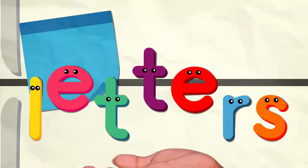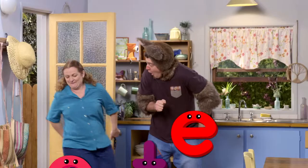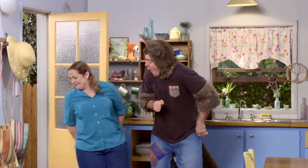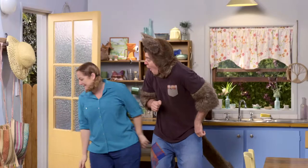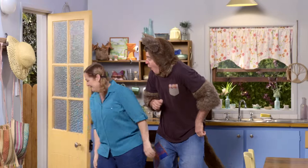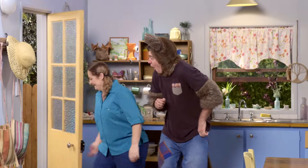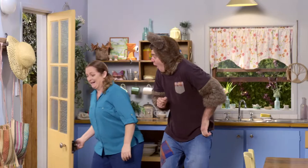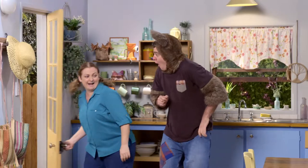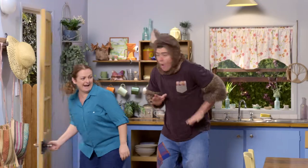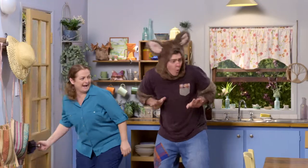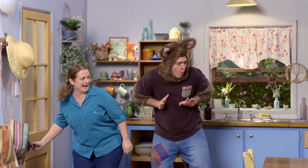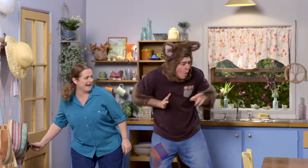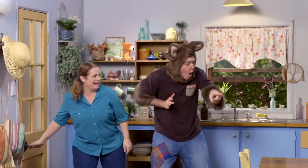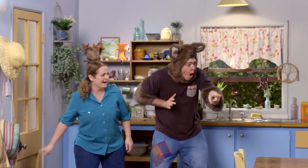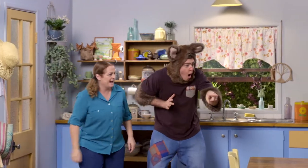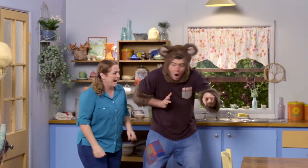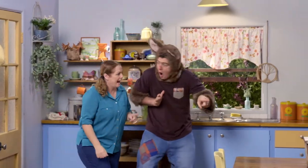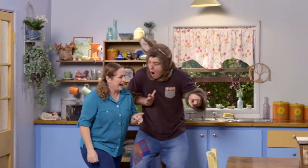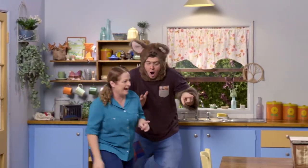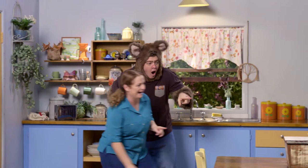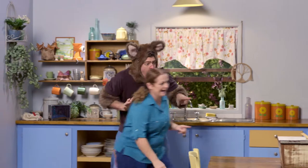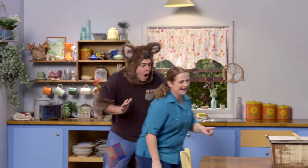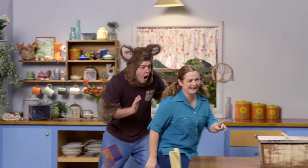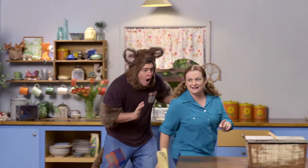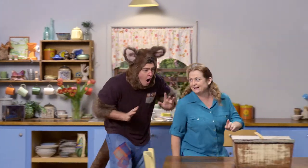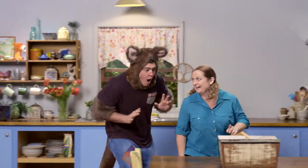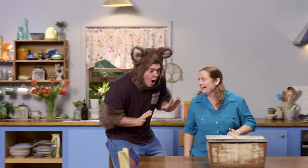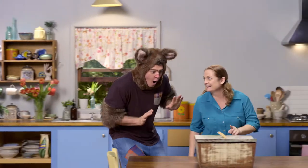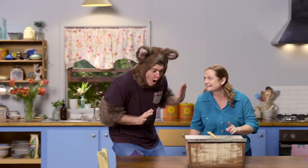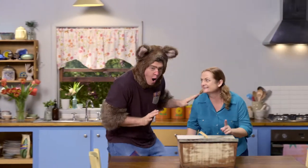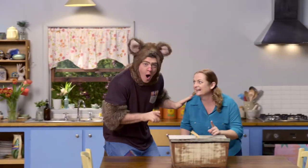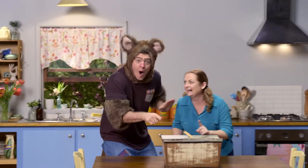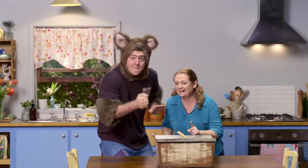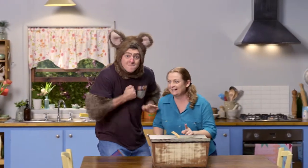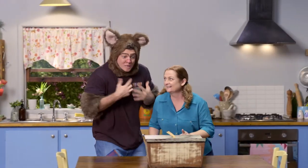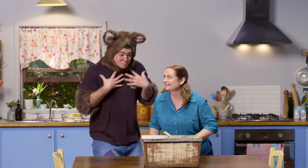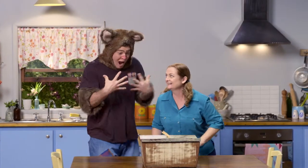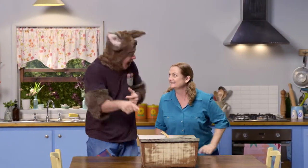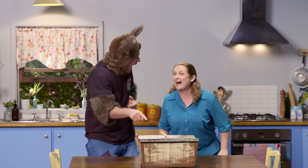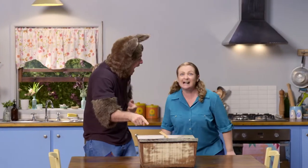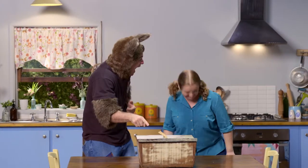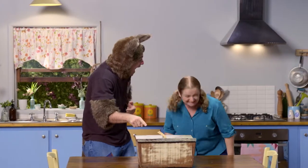Oh! Ahh! Sally, is this my surprise?